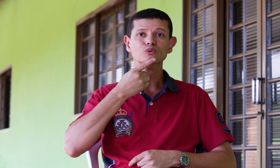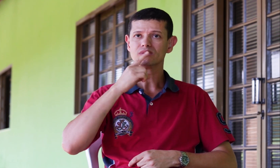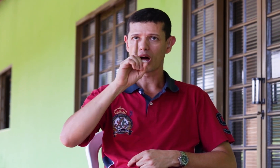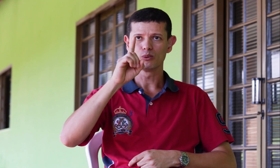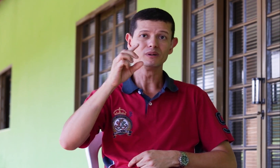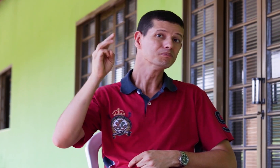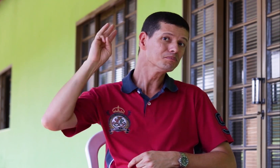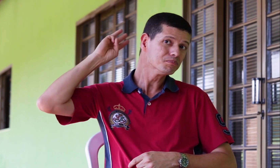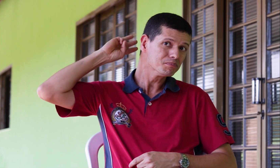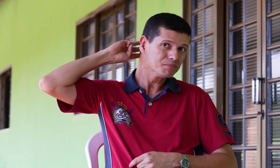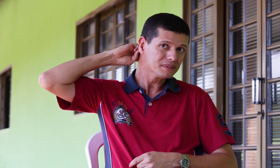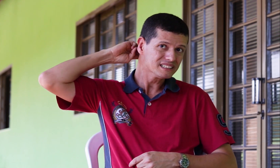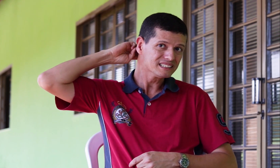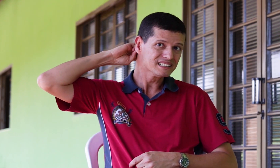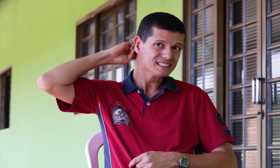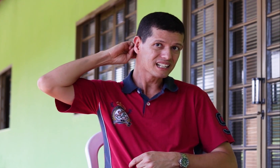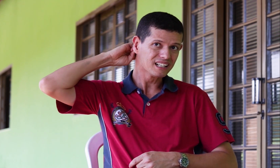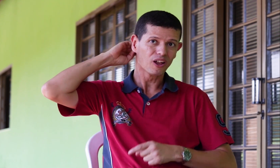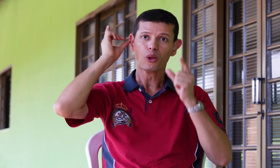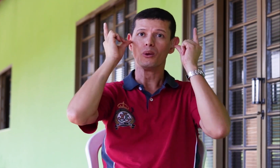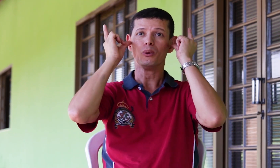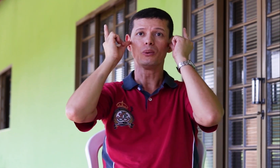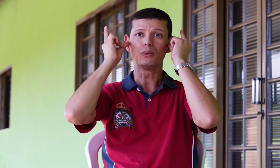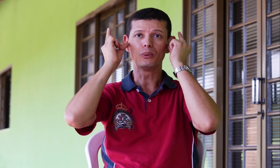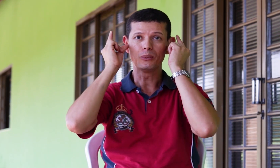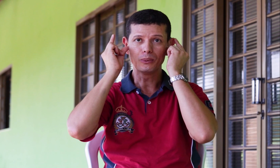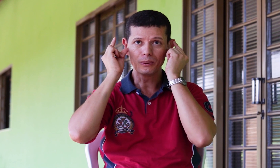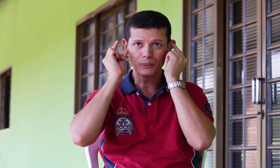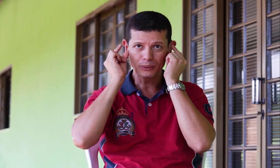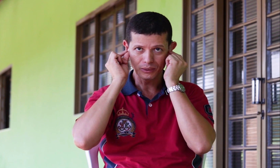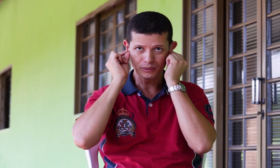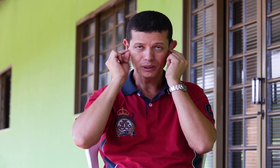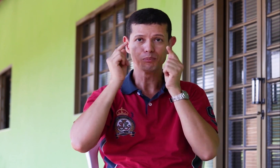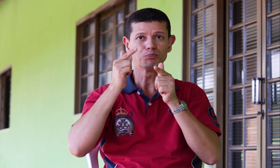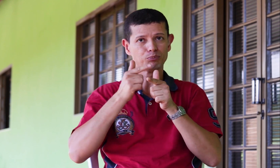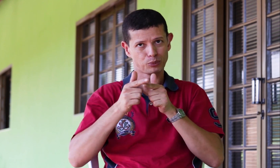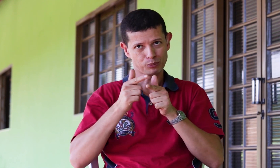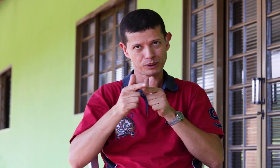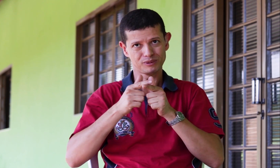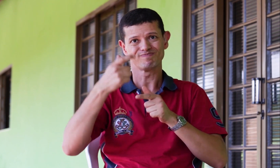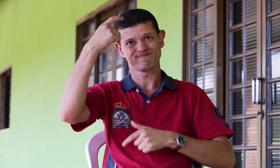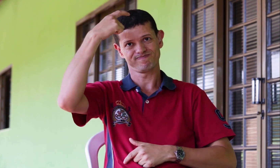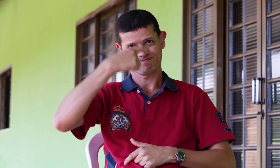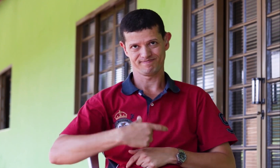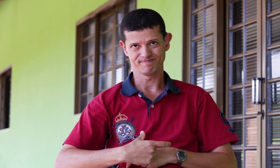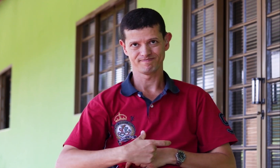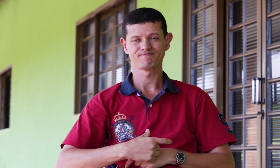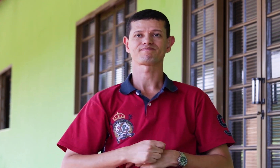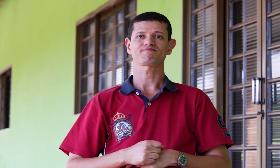I had meningitis and because of that I lost my hearing. It was caused by this health issue.